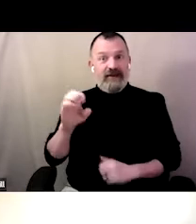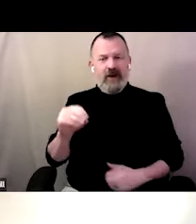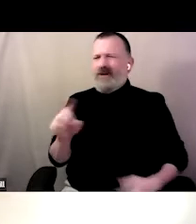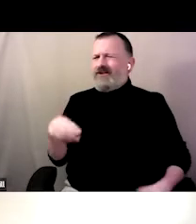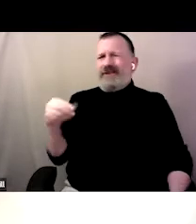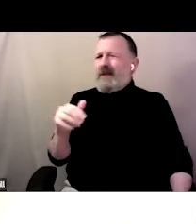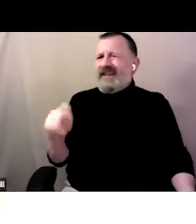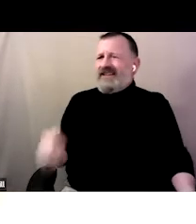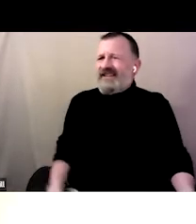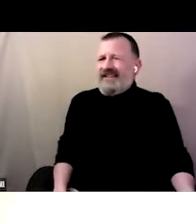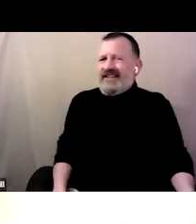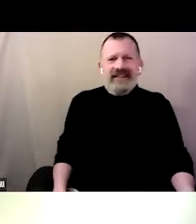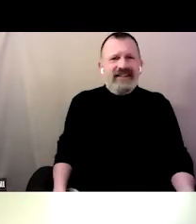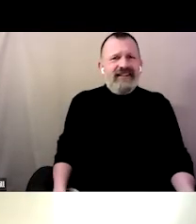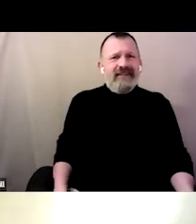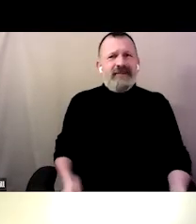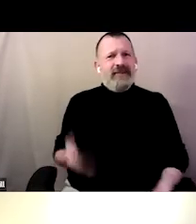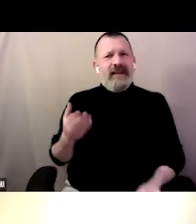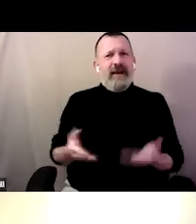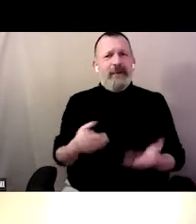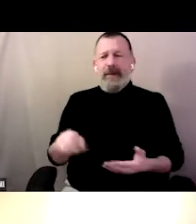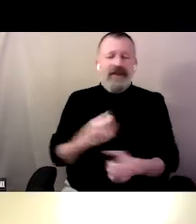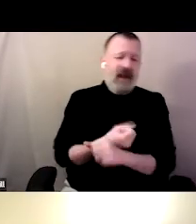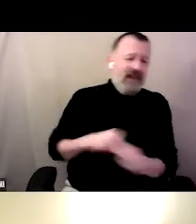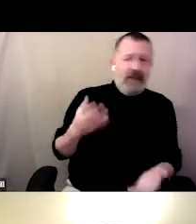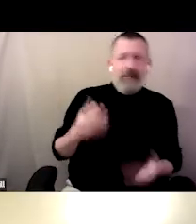CalebBarlow: It's maybe they unlock it. Maybe they don't. But why are you going to take that